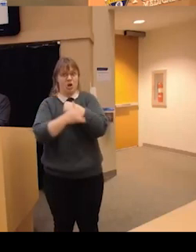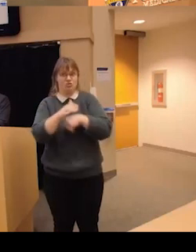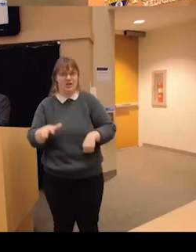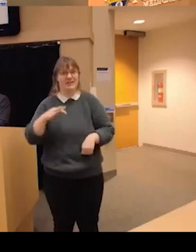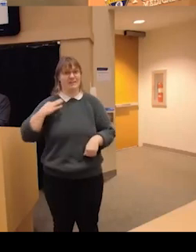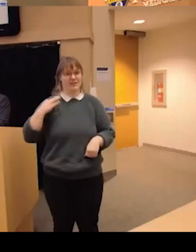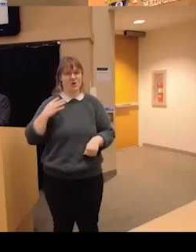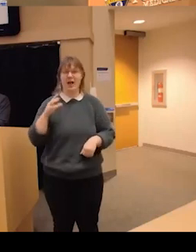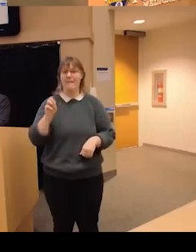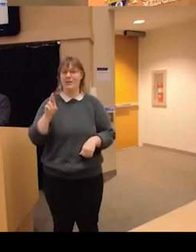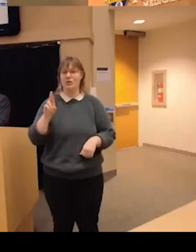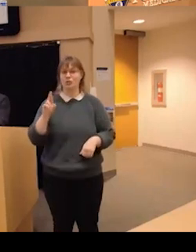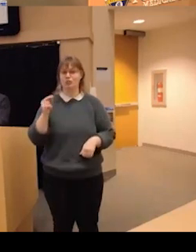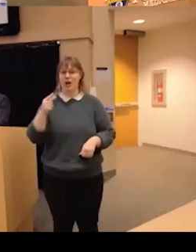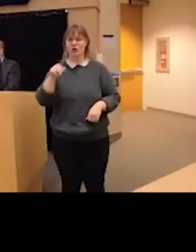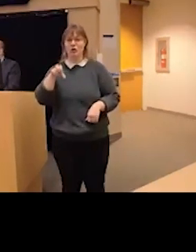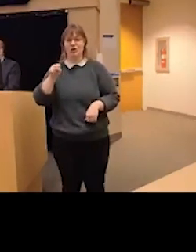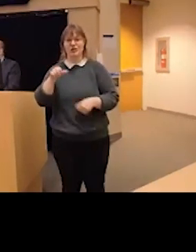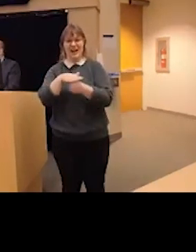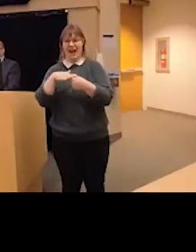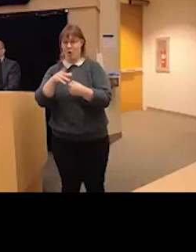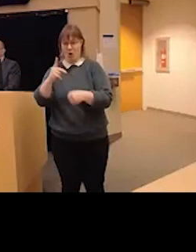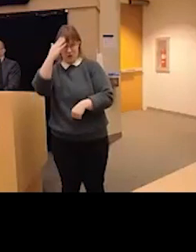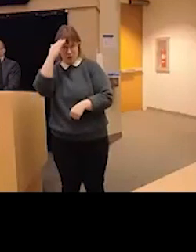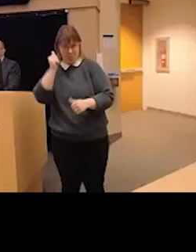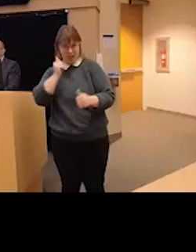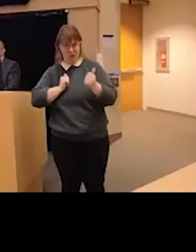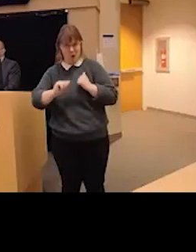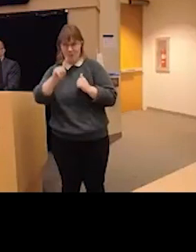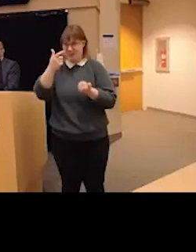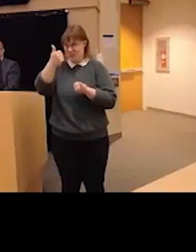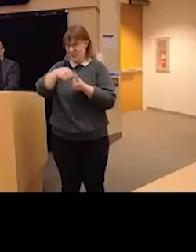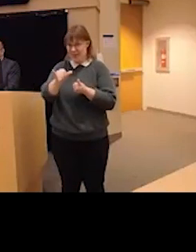of you um Old-Timers like me in the audience might remember Mr Rogers NE neighborhood and it actually